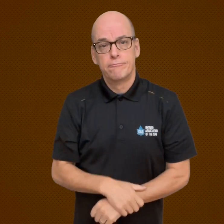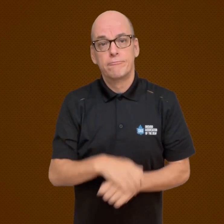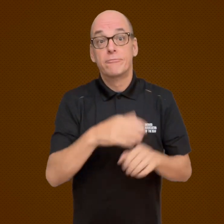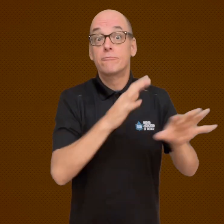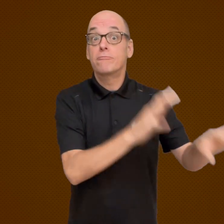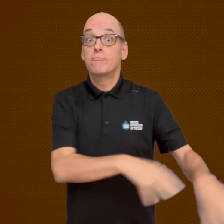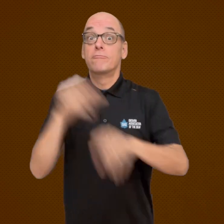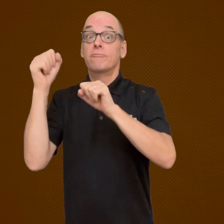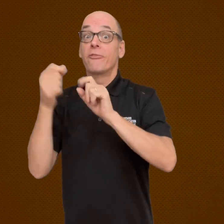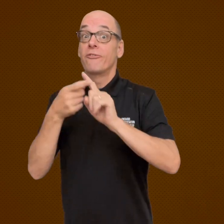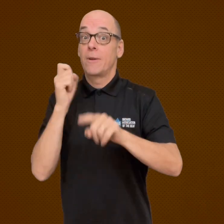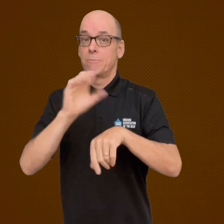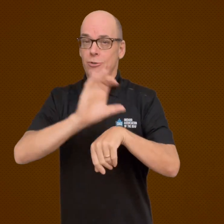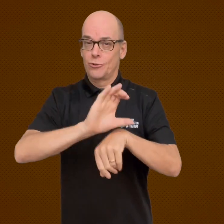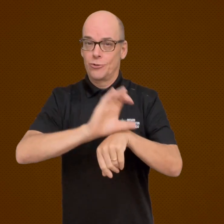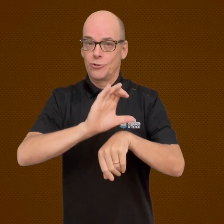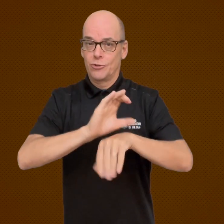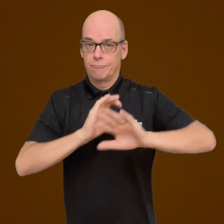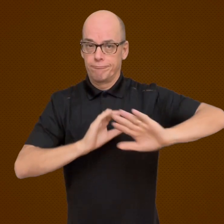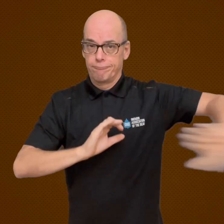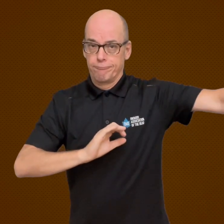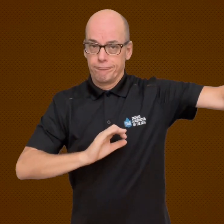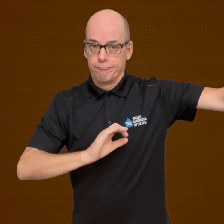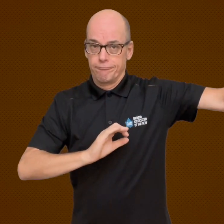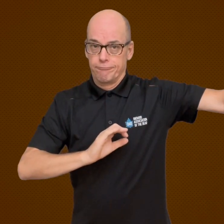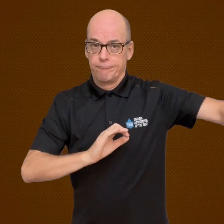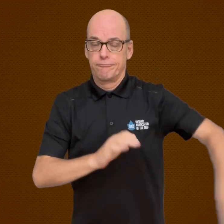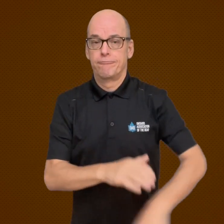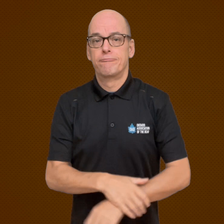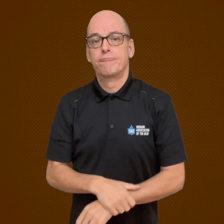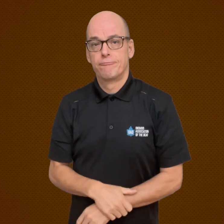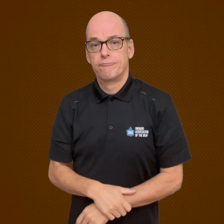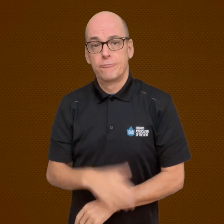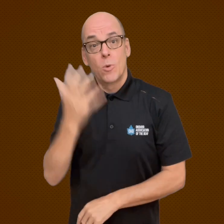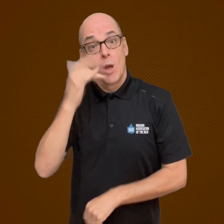They took over from churches because it seemed that their